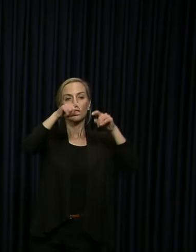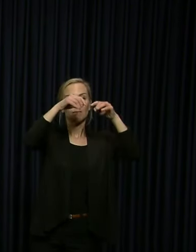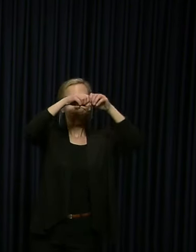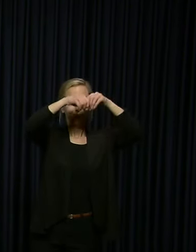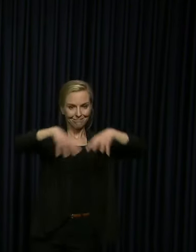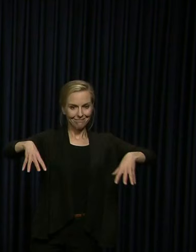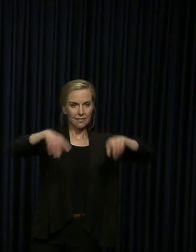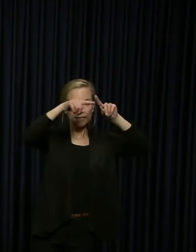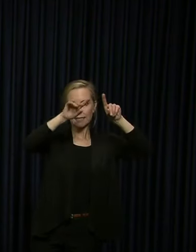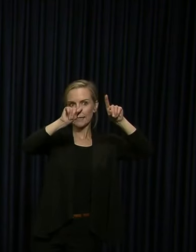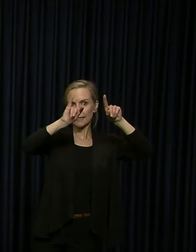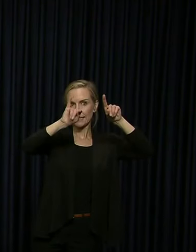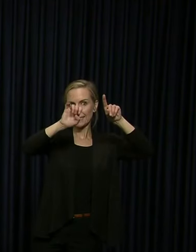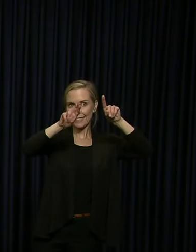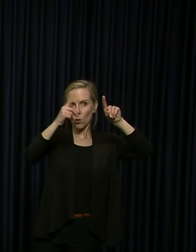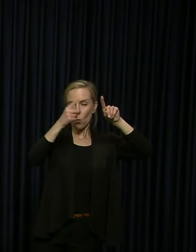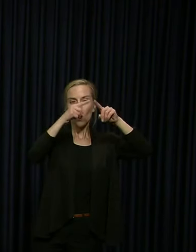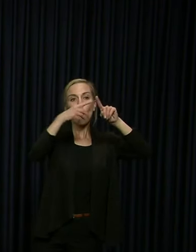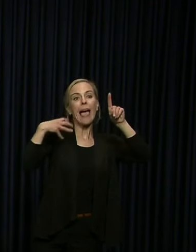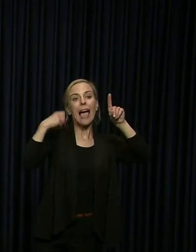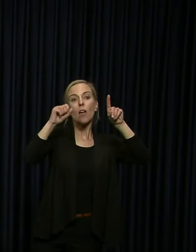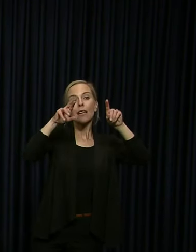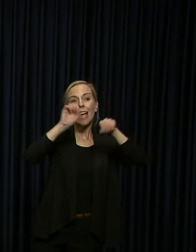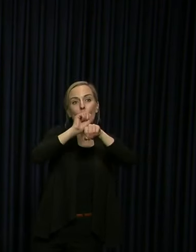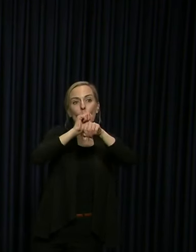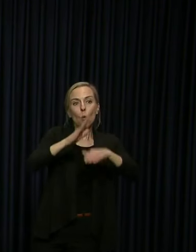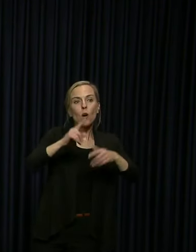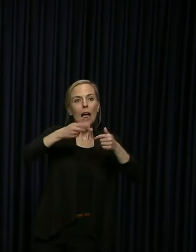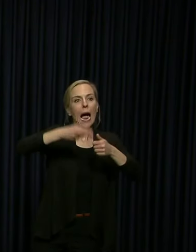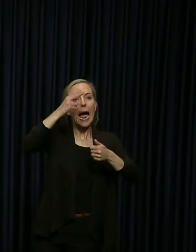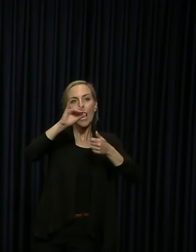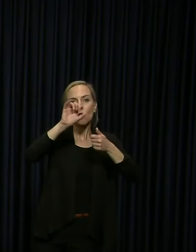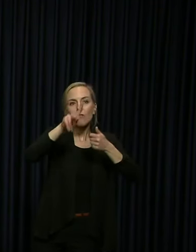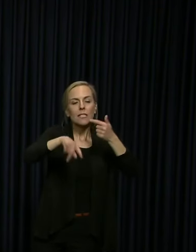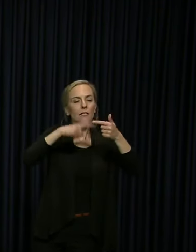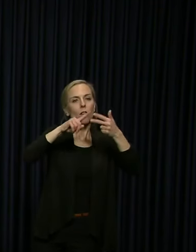CAN GET THAT BACK AND THEY CAN